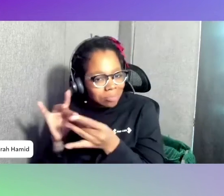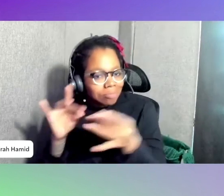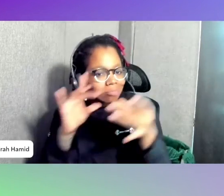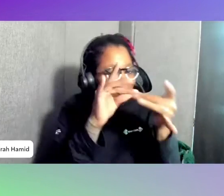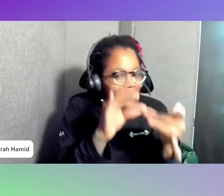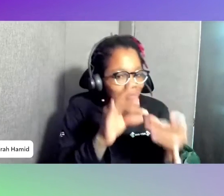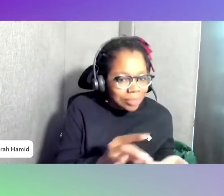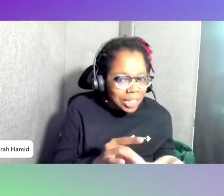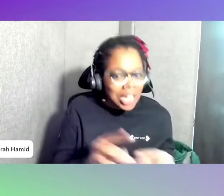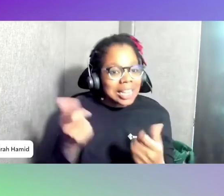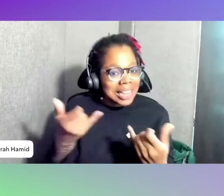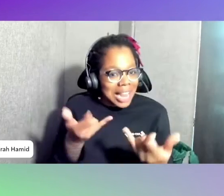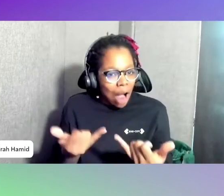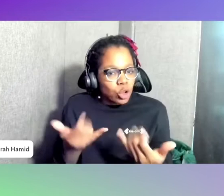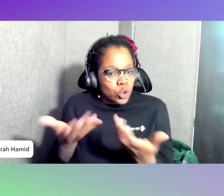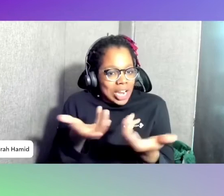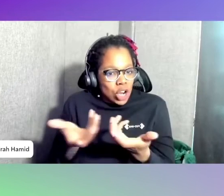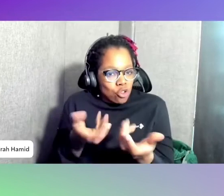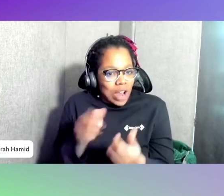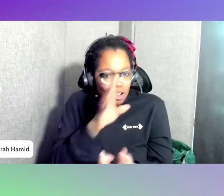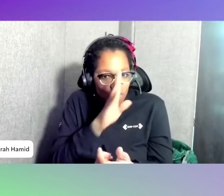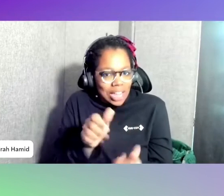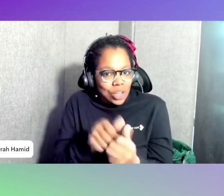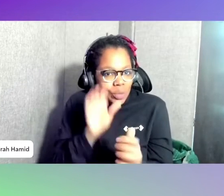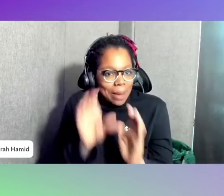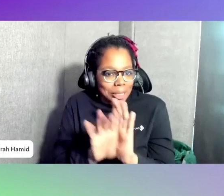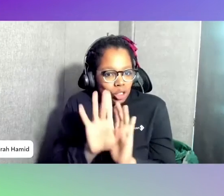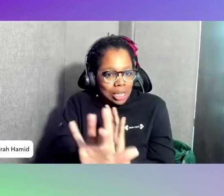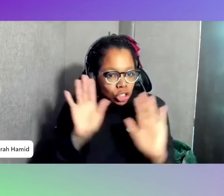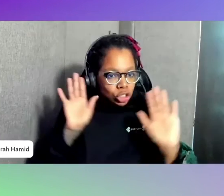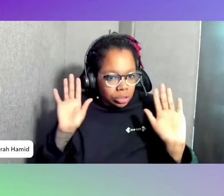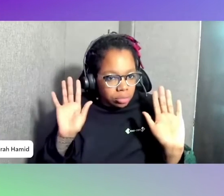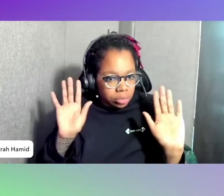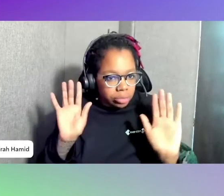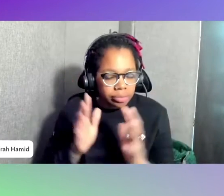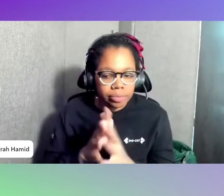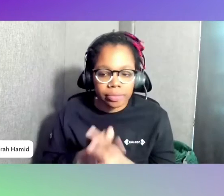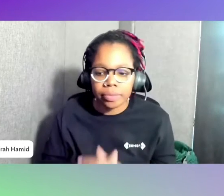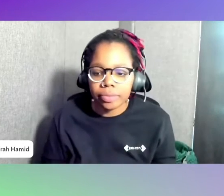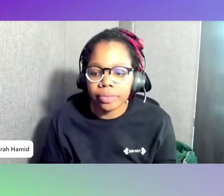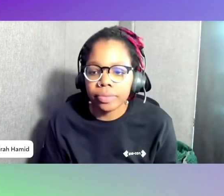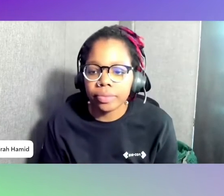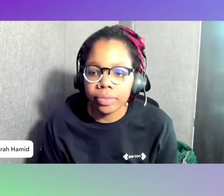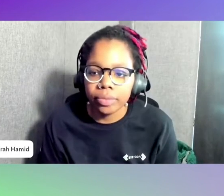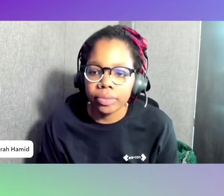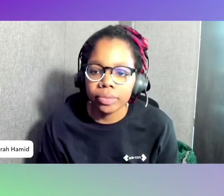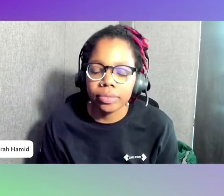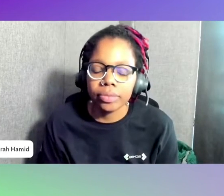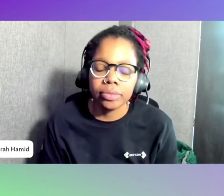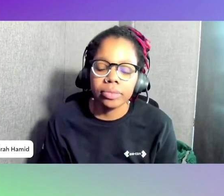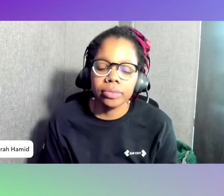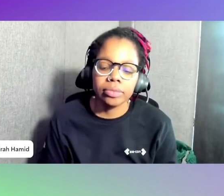screen reader to be active and feel where some of the parts of drawings are and add annotations as to where things are so you can interact